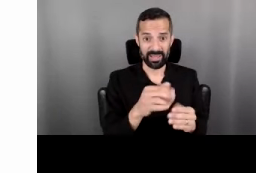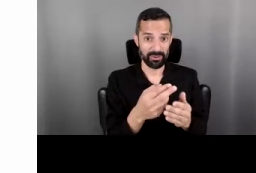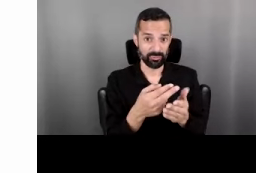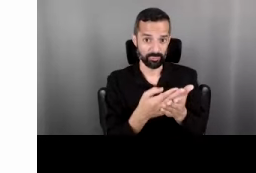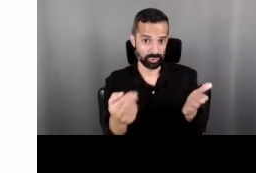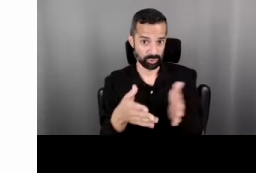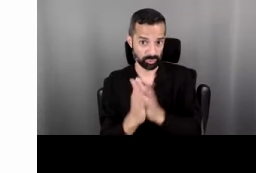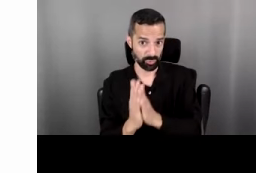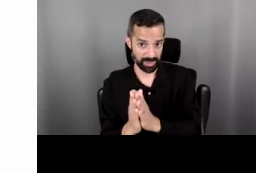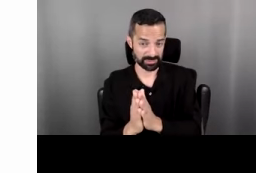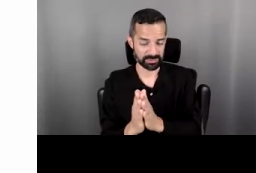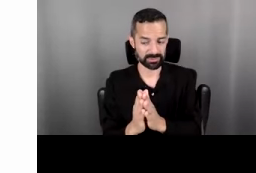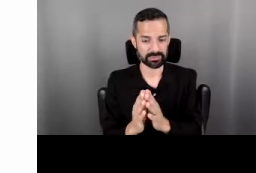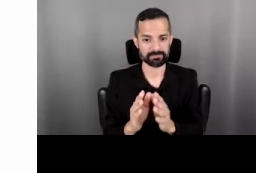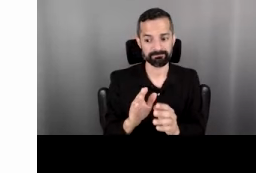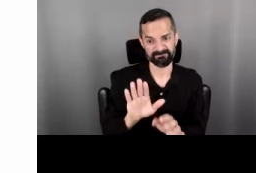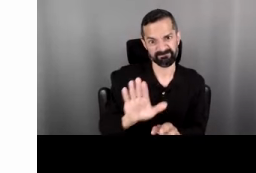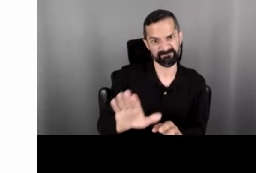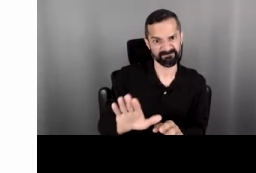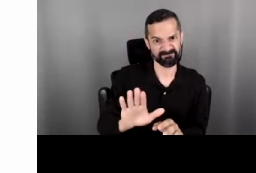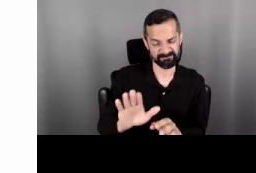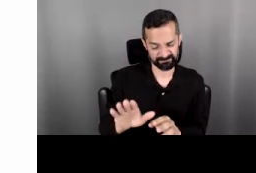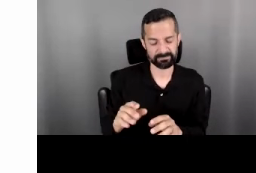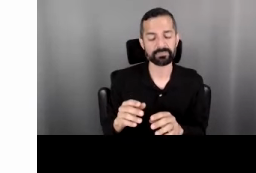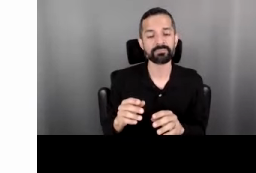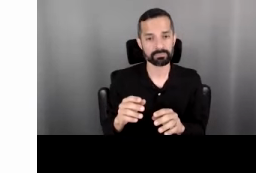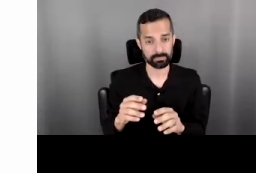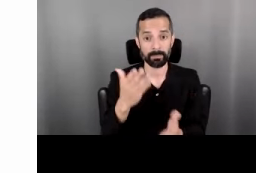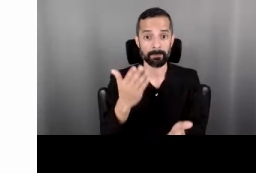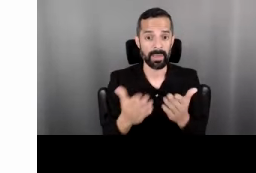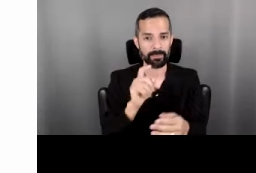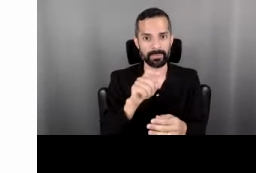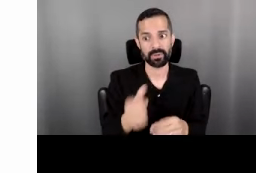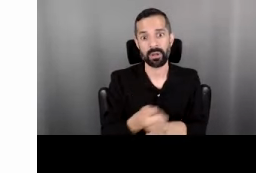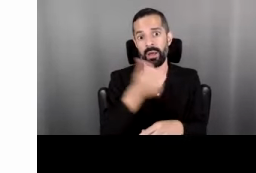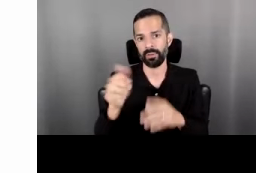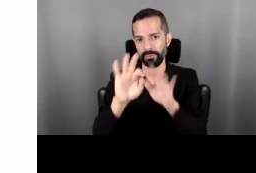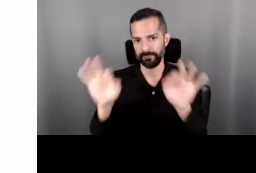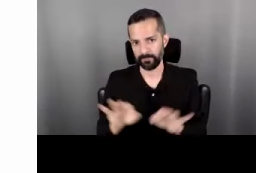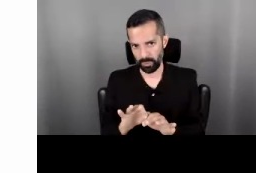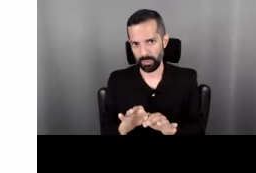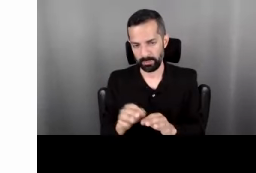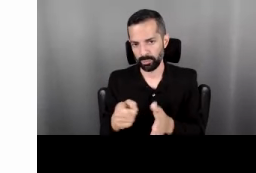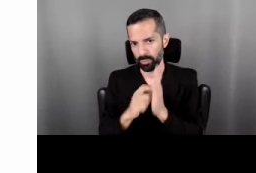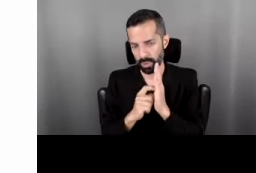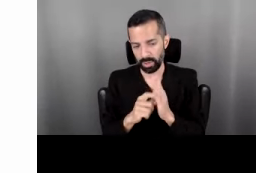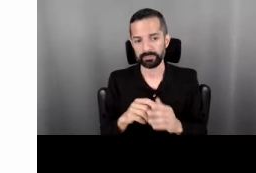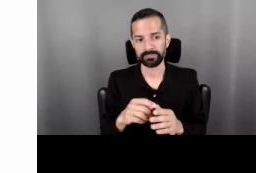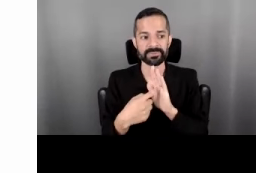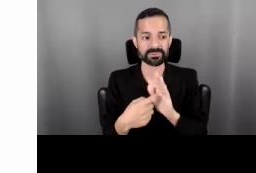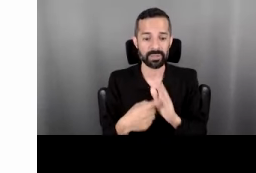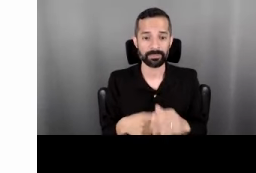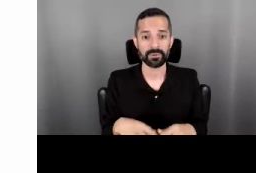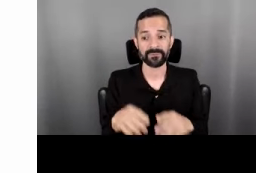there might be a supplemental form required, specifically a facilities modification form